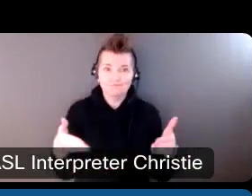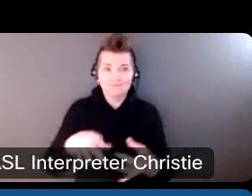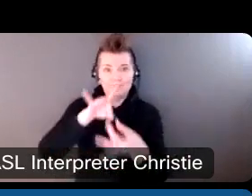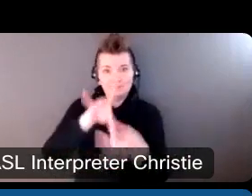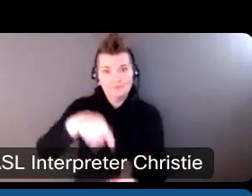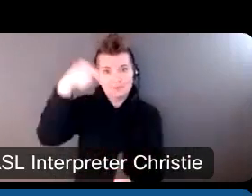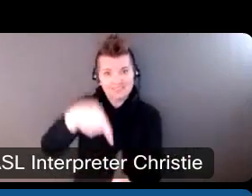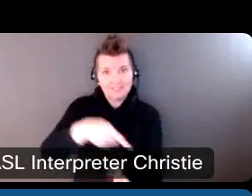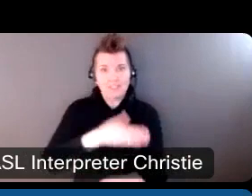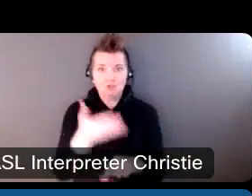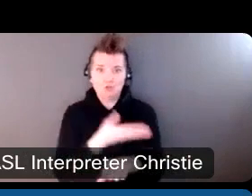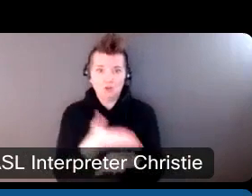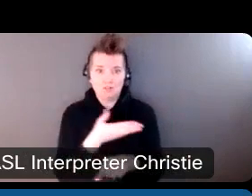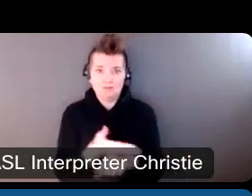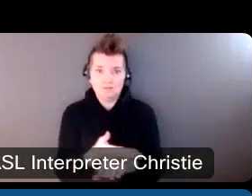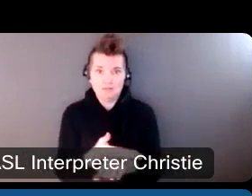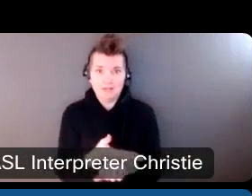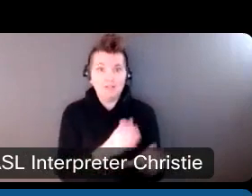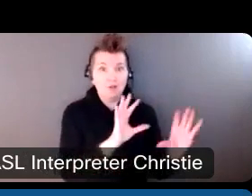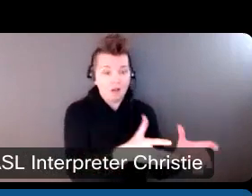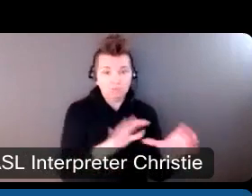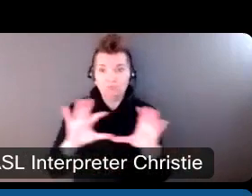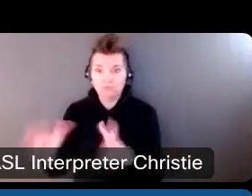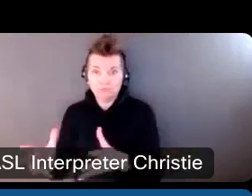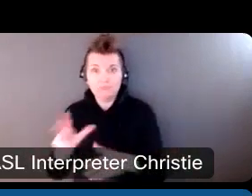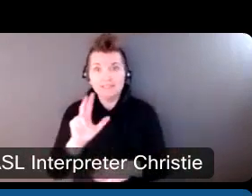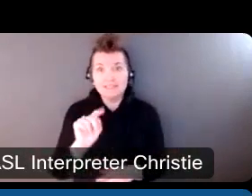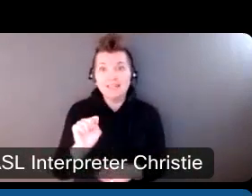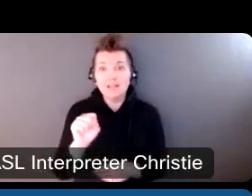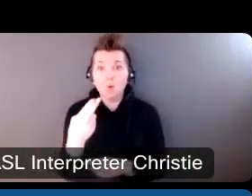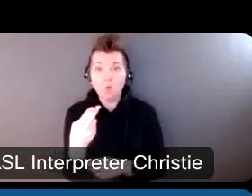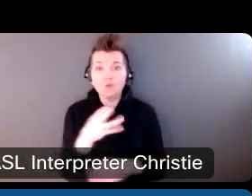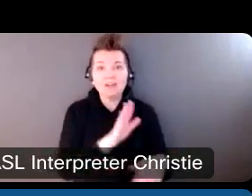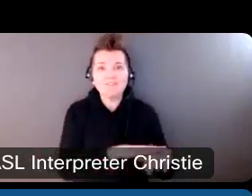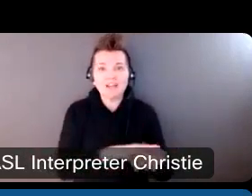From here we created two stakeholder advisory groups with representatives from organizations